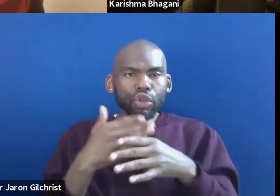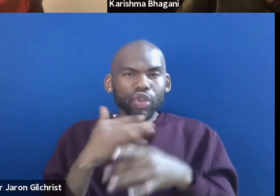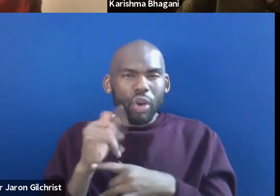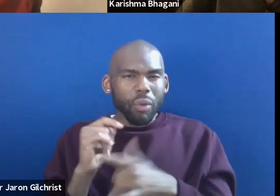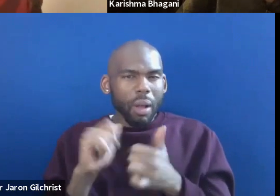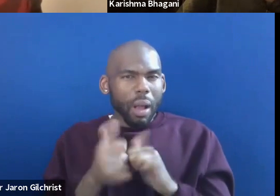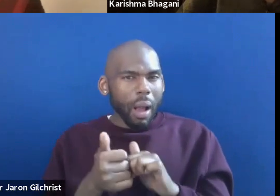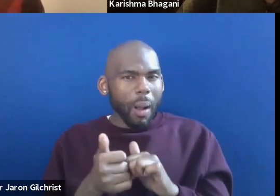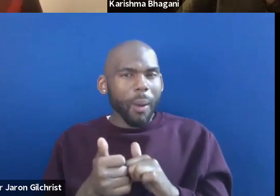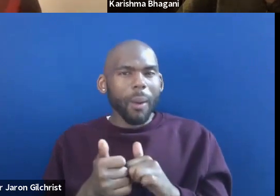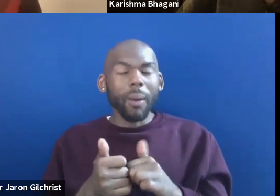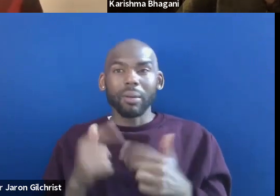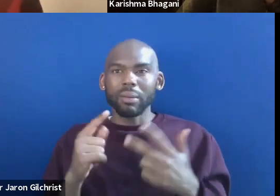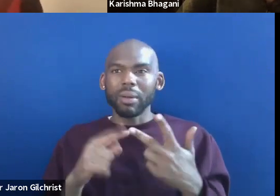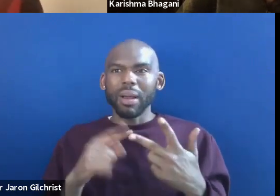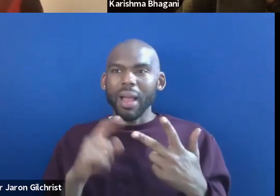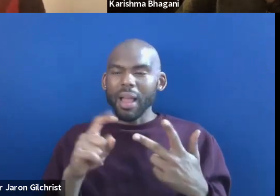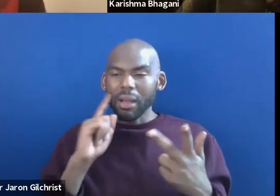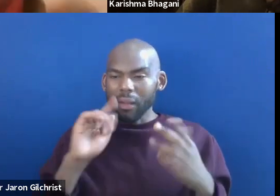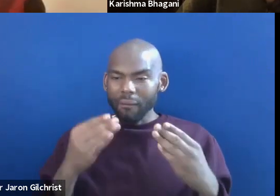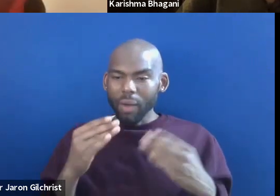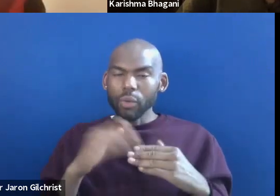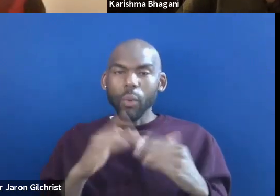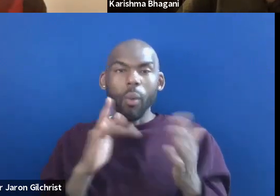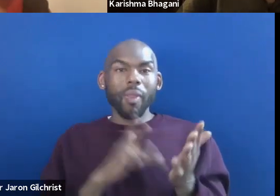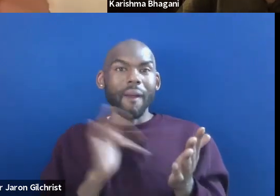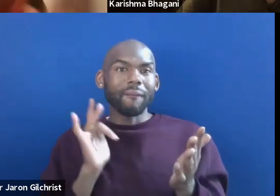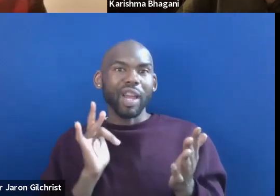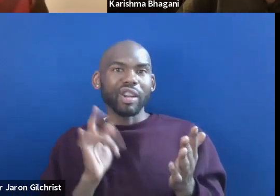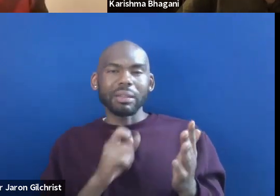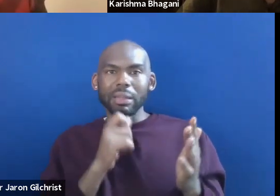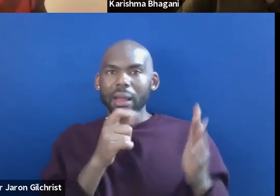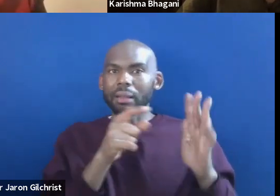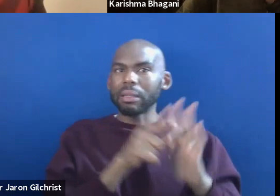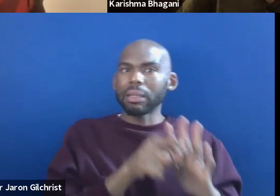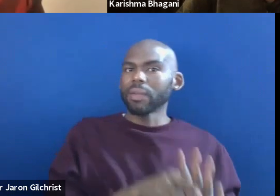of where we were rather than the disadvantages. I didn't want to stress about not having access